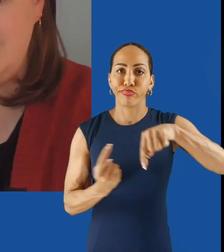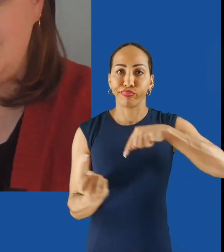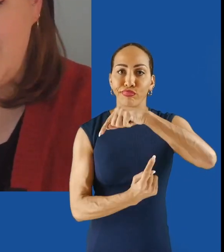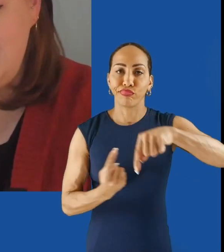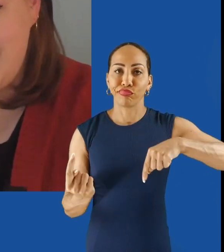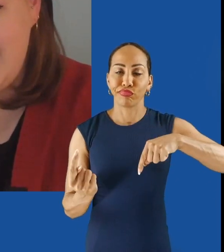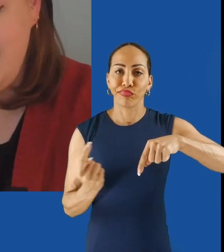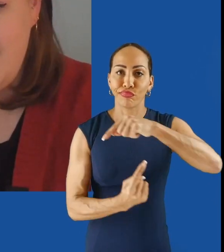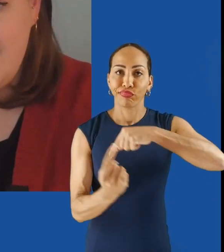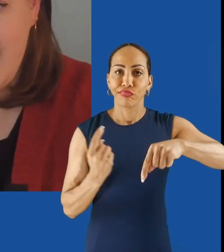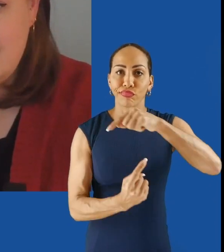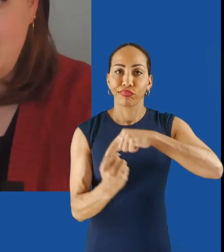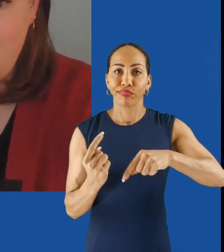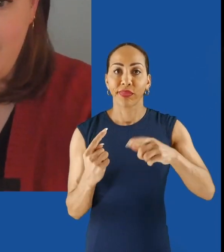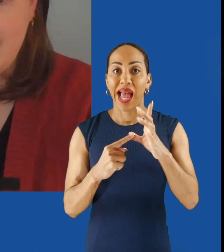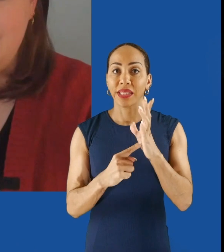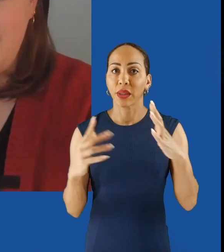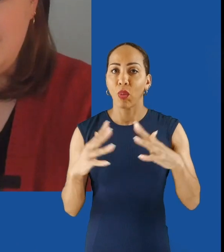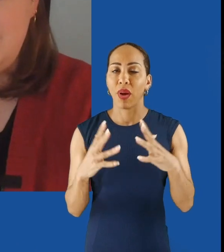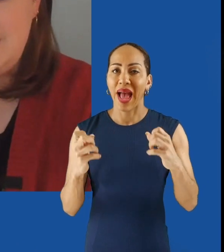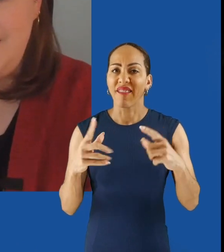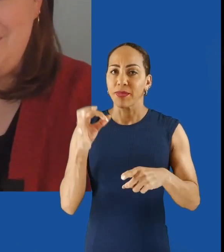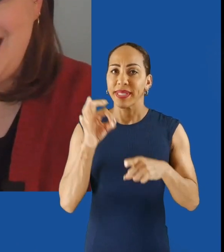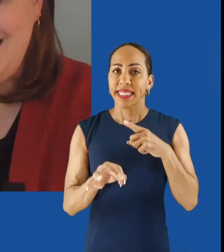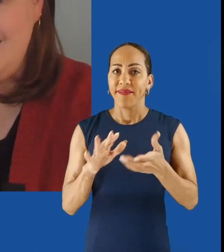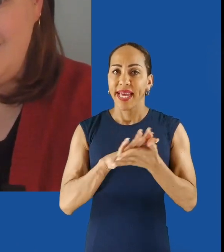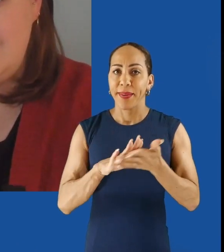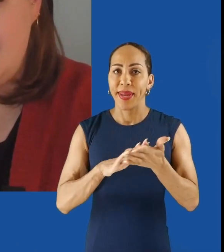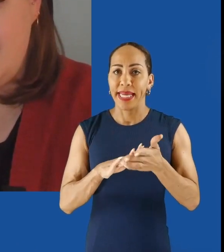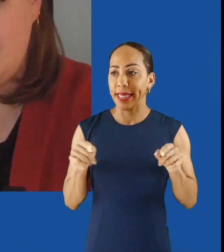interchangeably, Access to Work has very specific meanings to these terms